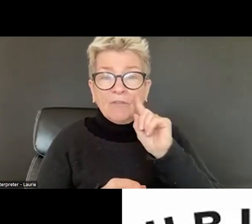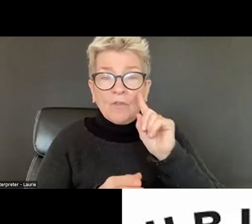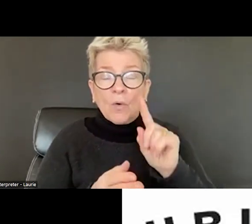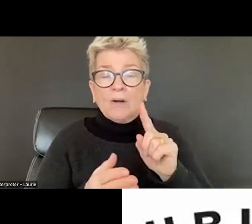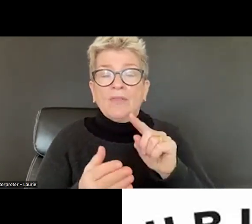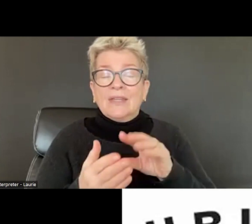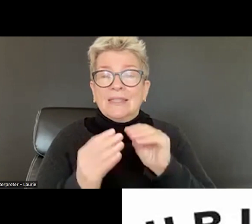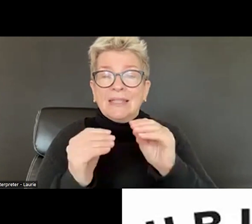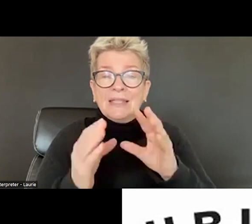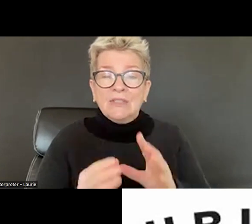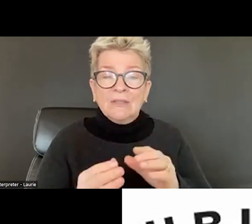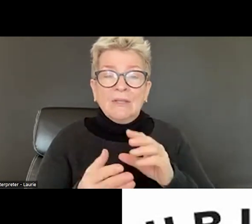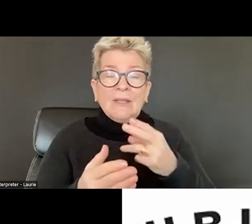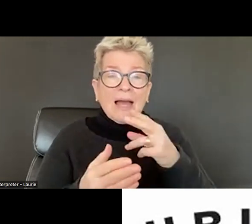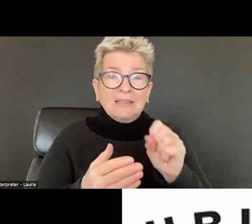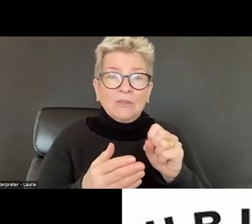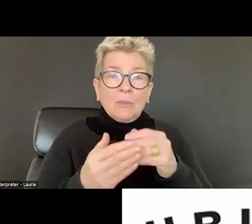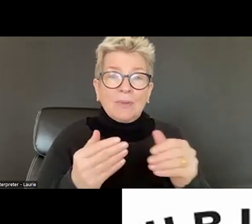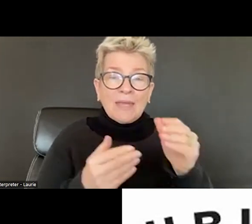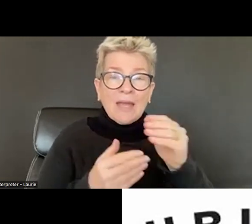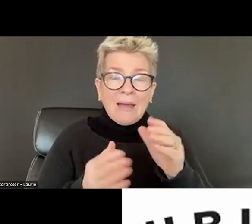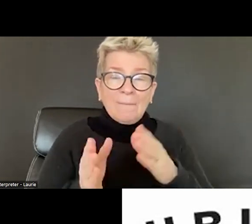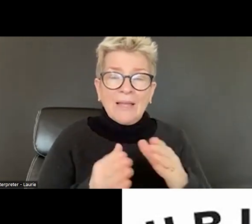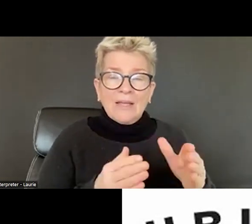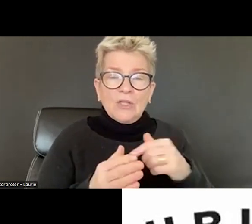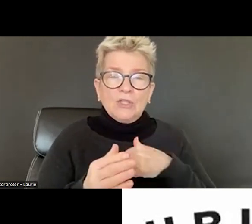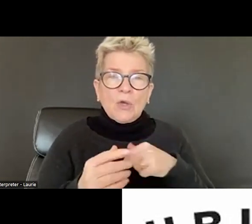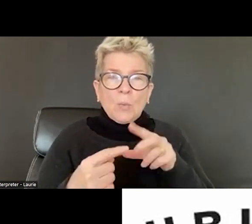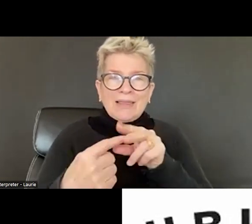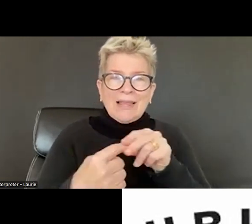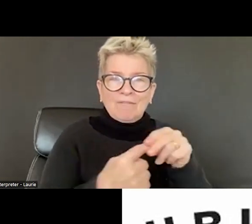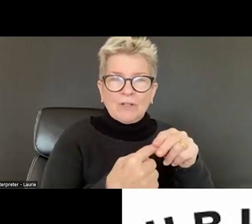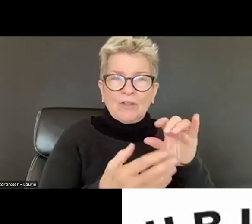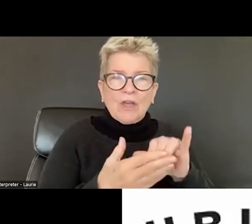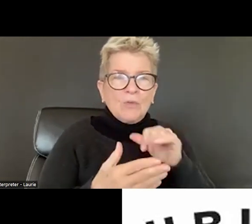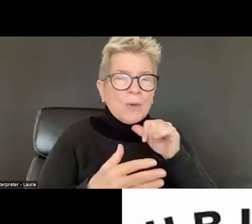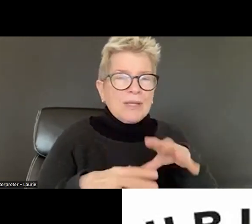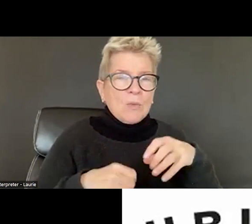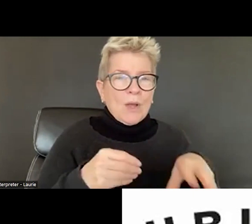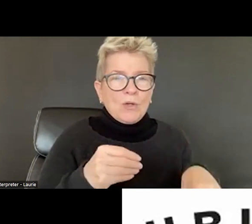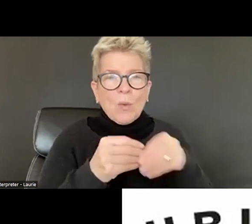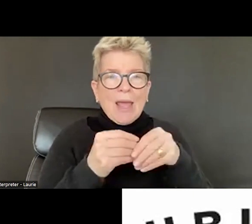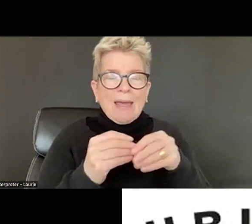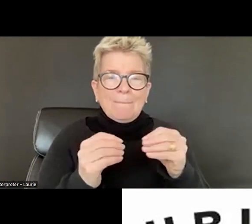school and Beyond plan so try to leverage those so it wasn't an addon um and then looking you know